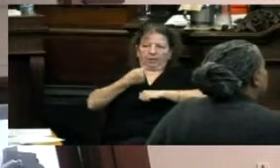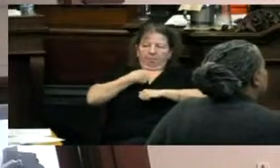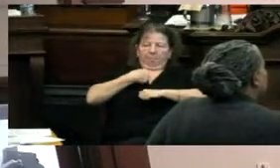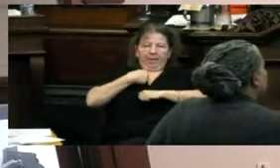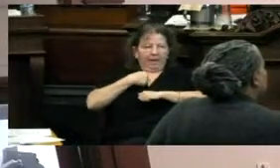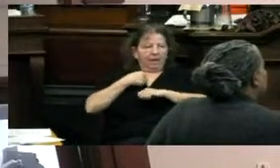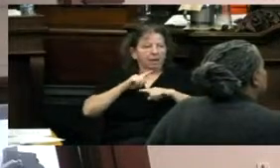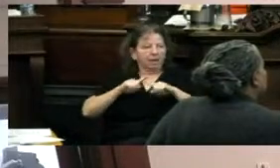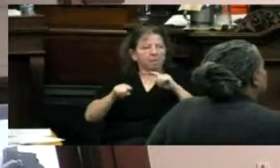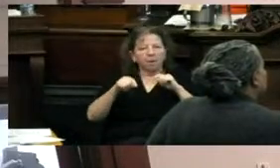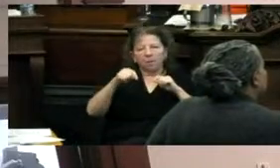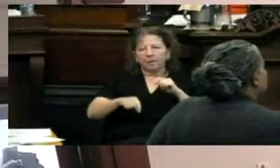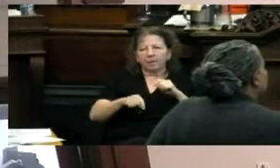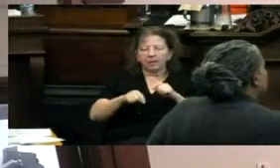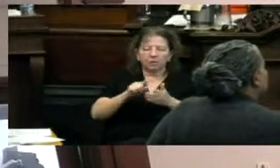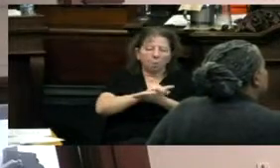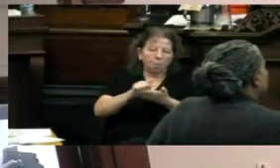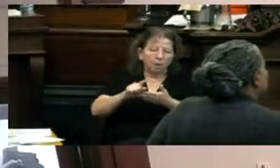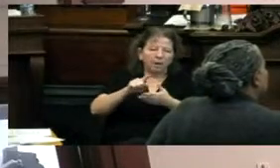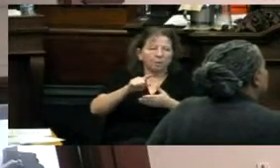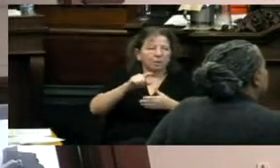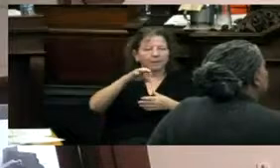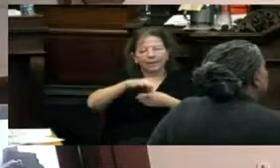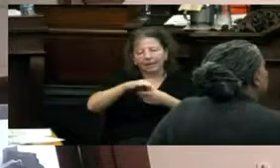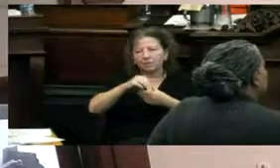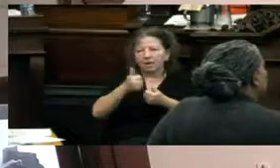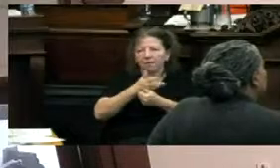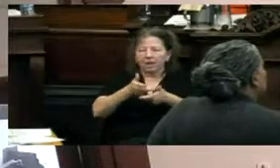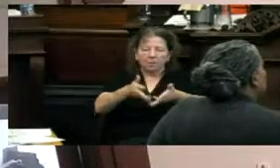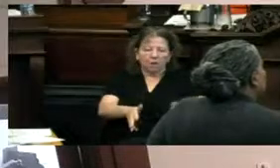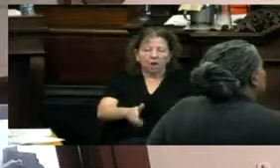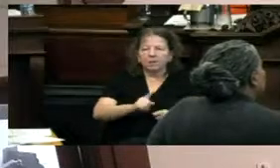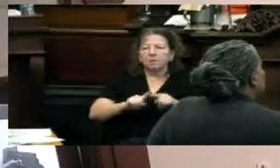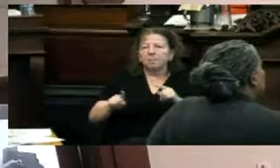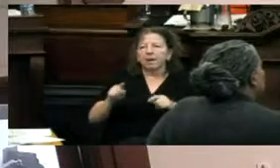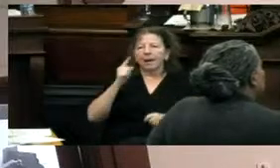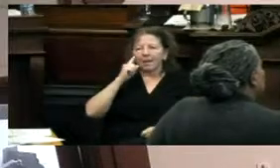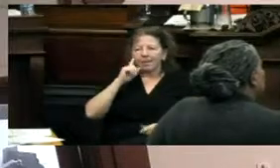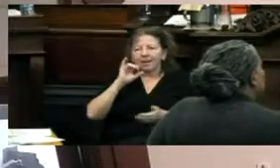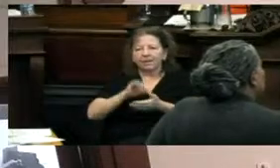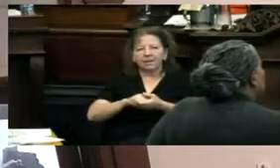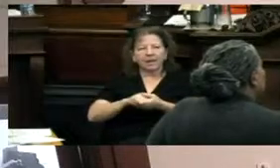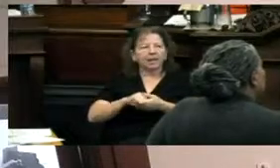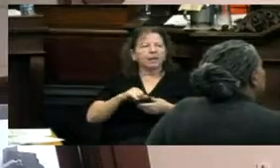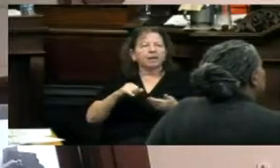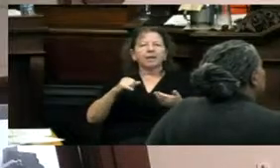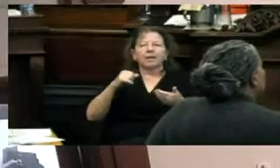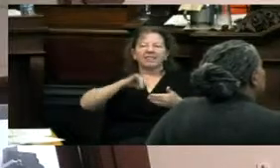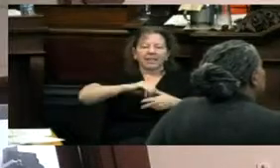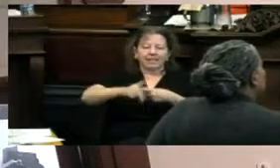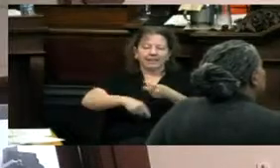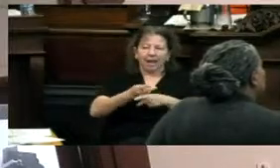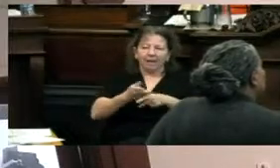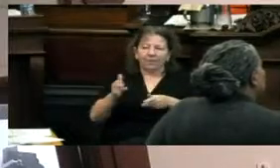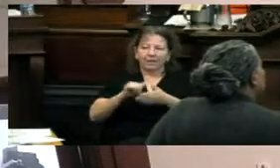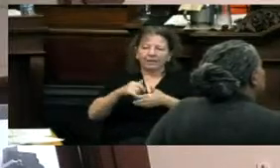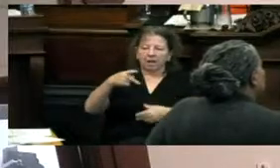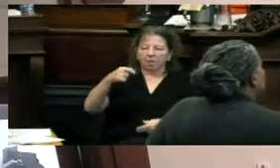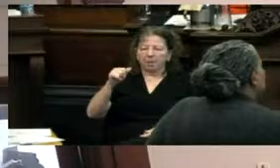that in terms of I don't want to be the bottleneck. Right. And with this week, with the election and everything else,